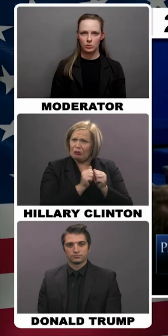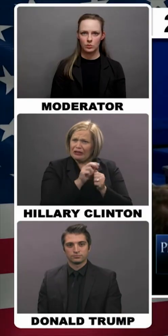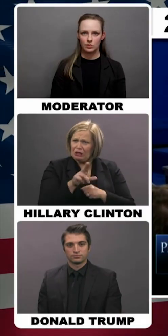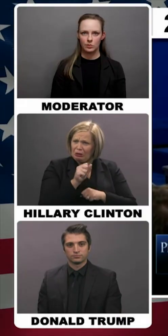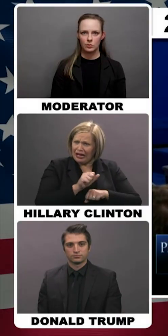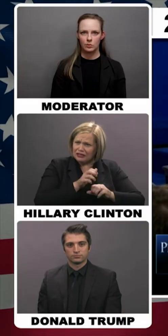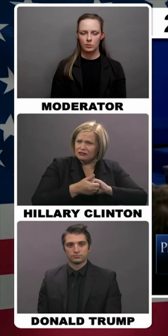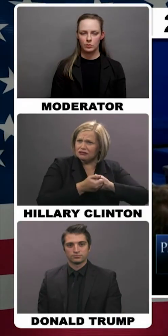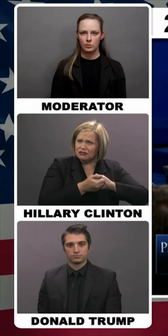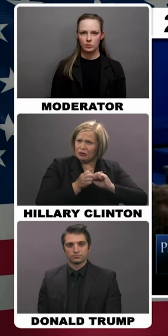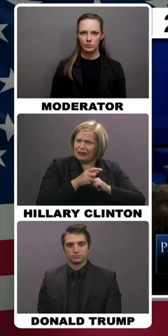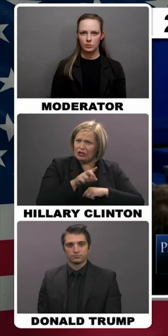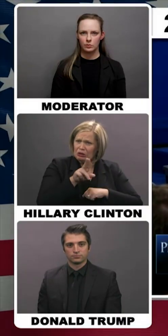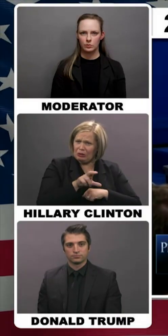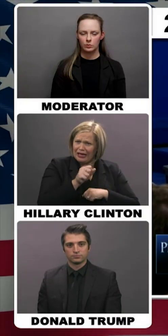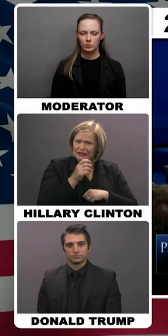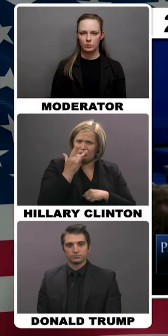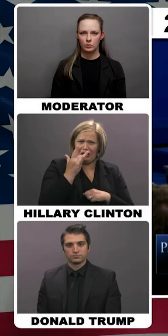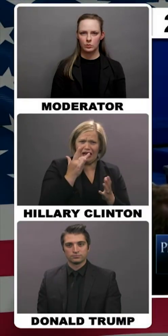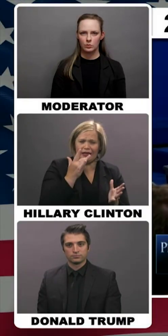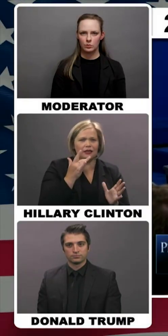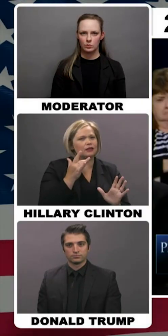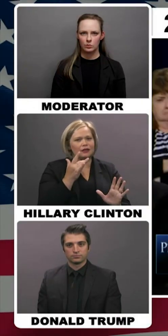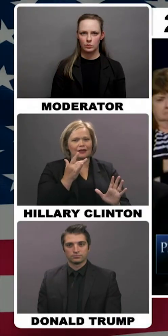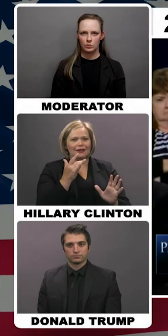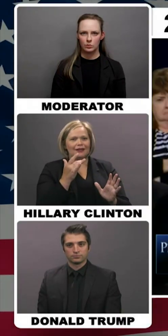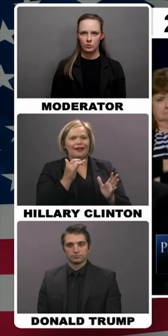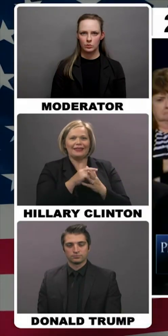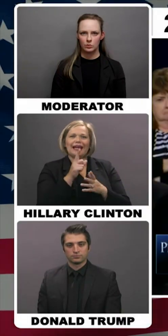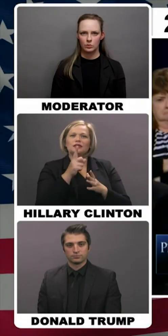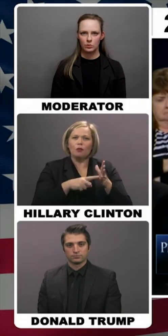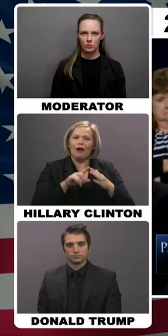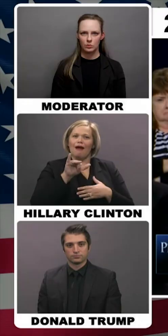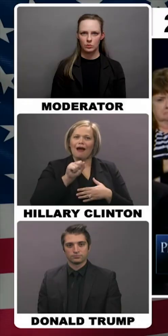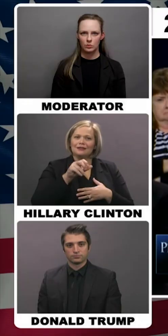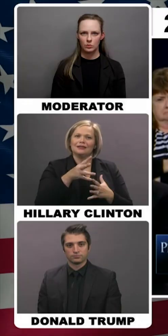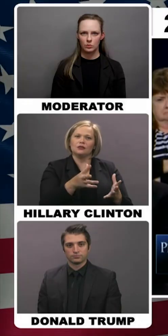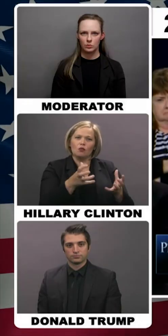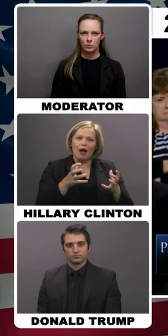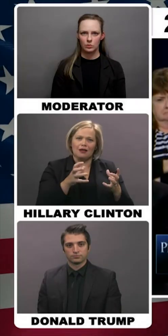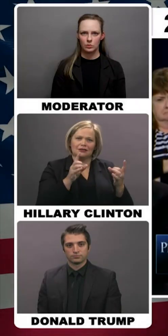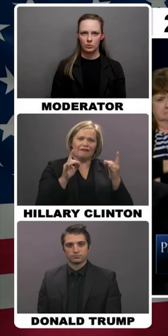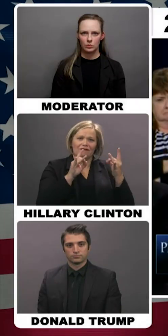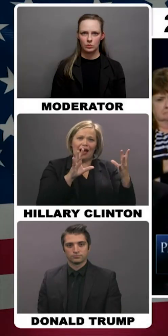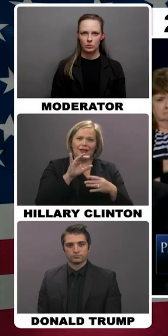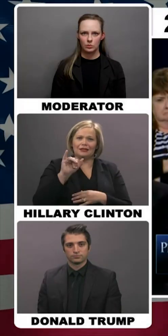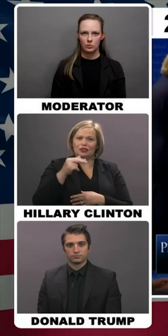And this is a gift to ISIS and the terrorists violent jihadist terrorists.